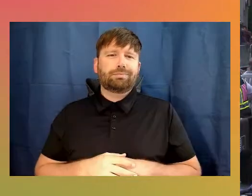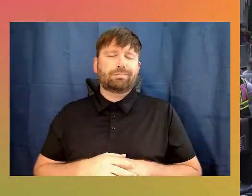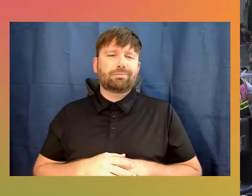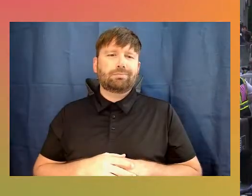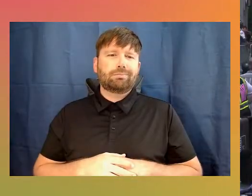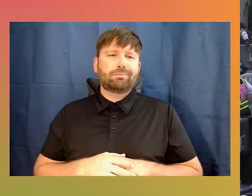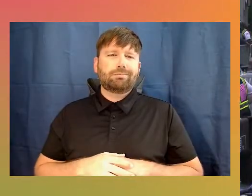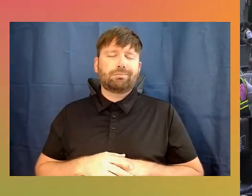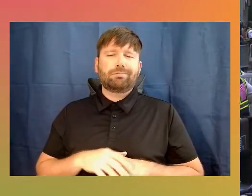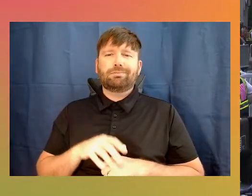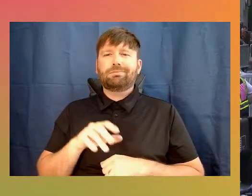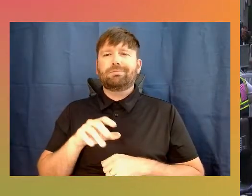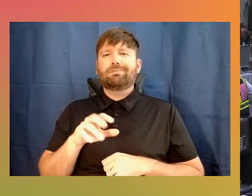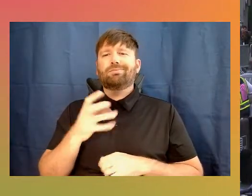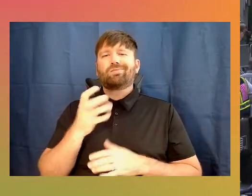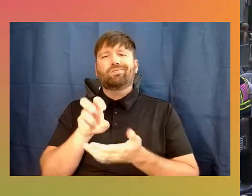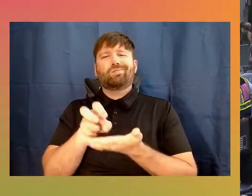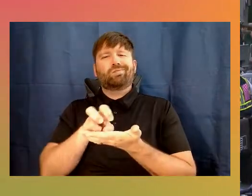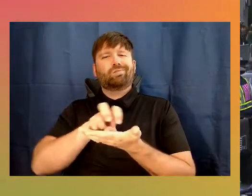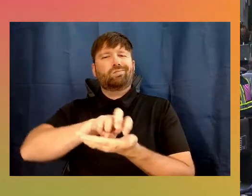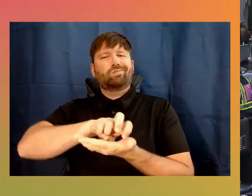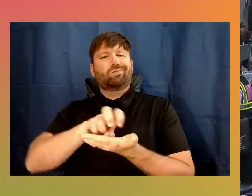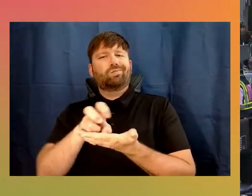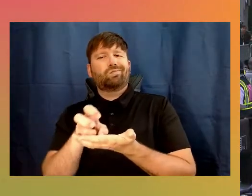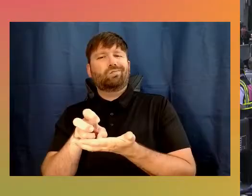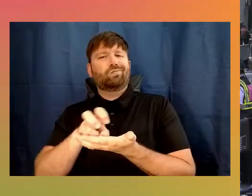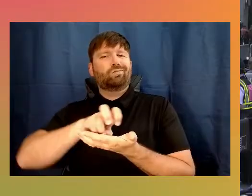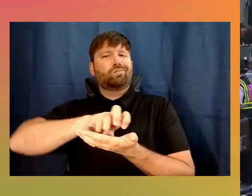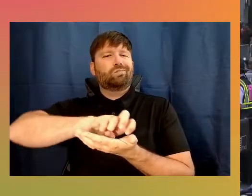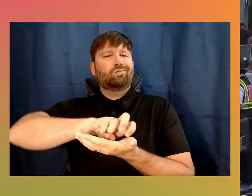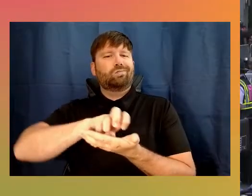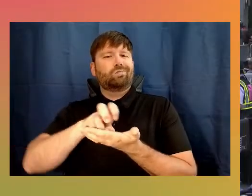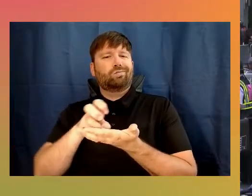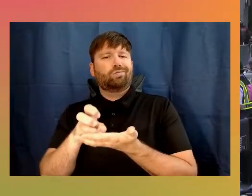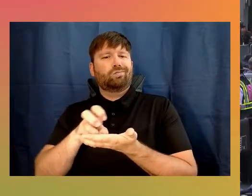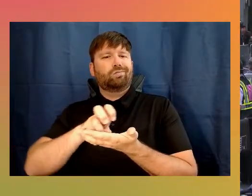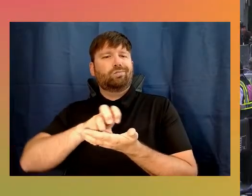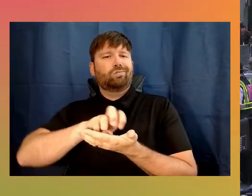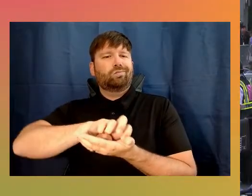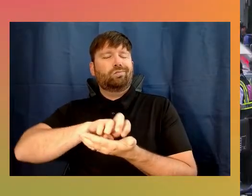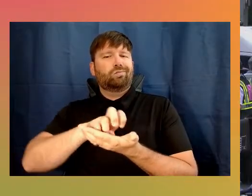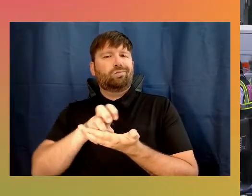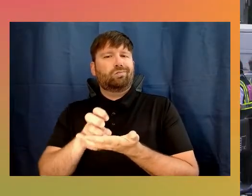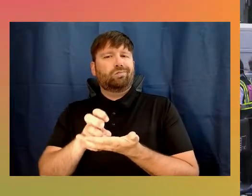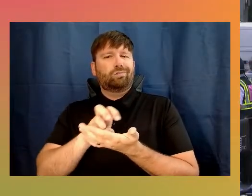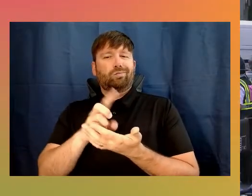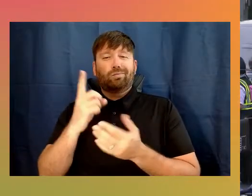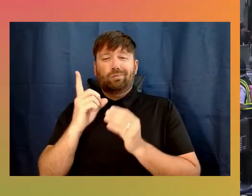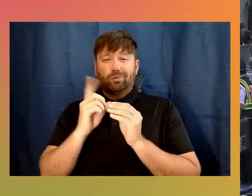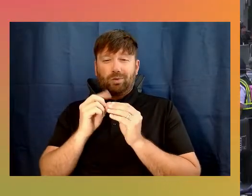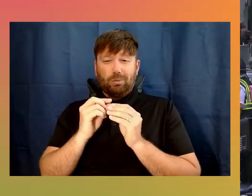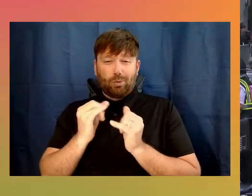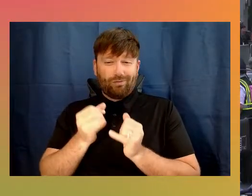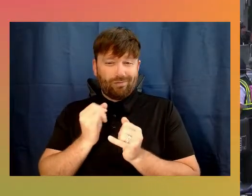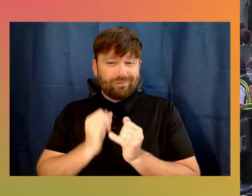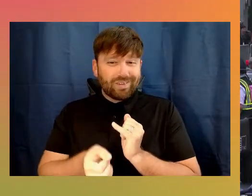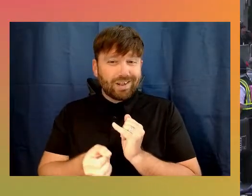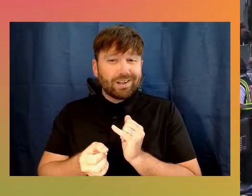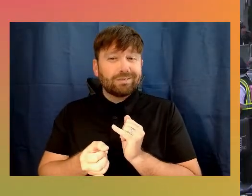ONTO THE MAT. KNEES, WINDSHIELD WIPERS SIDE